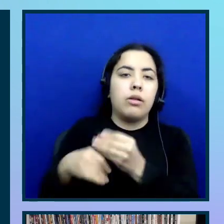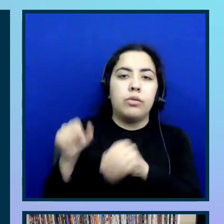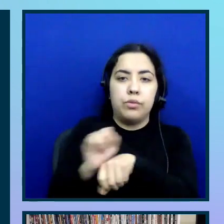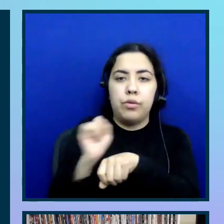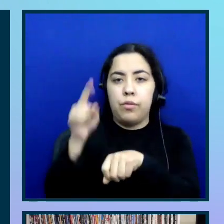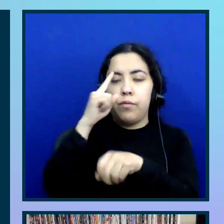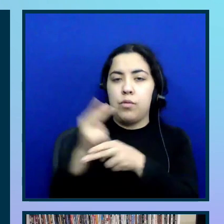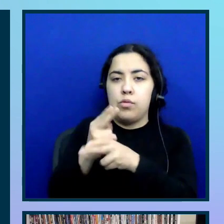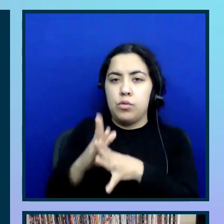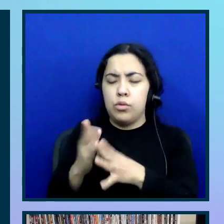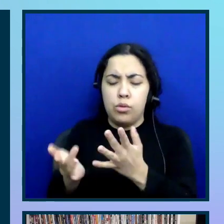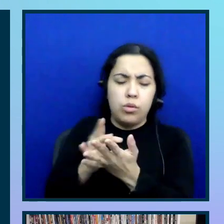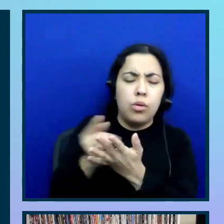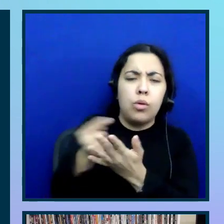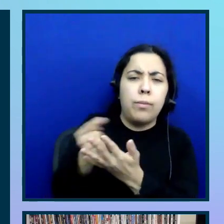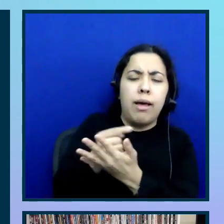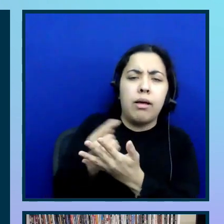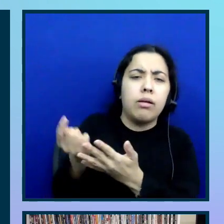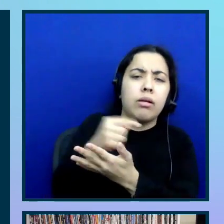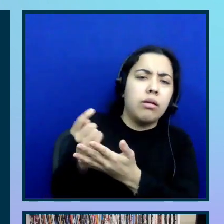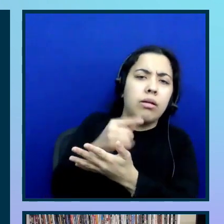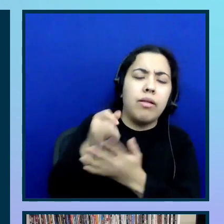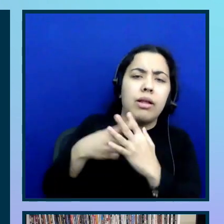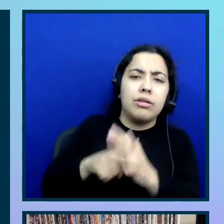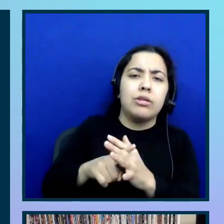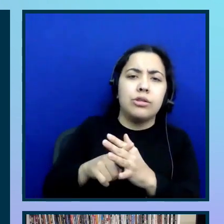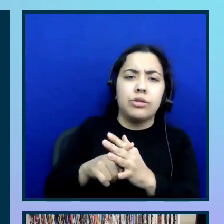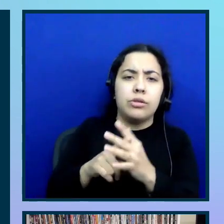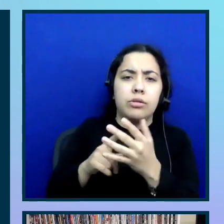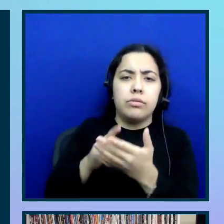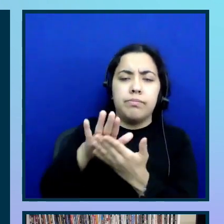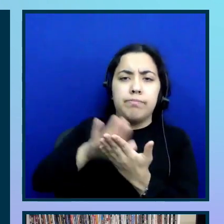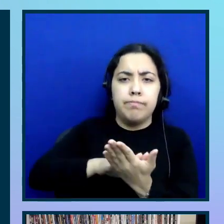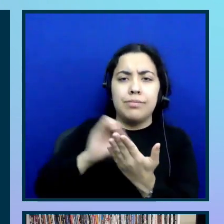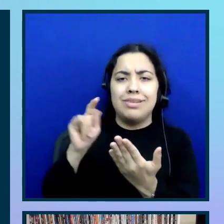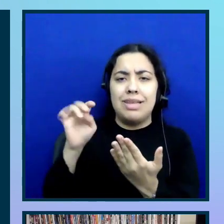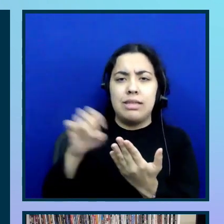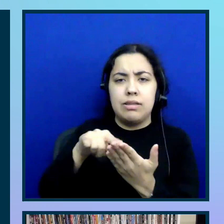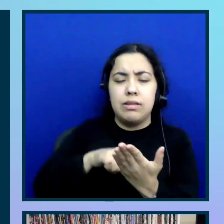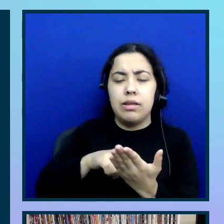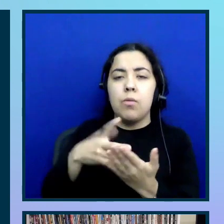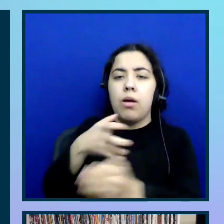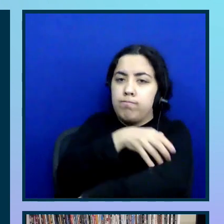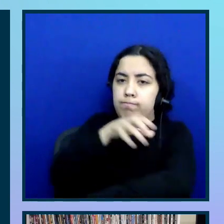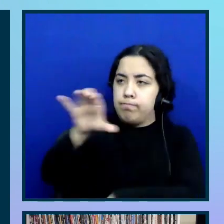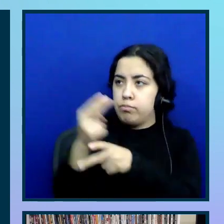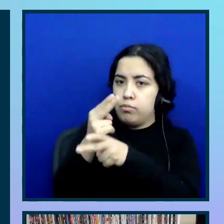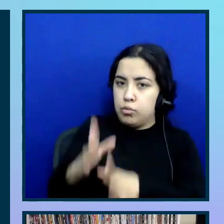and go back to that initial state. So the idea is to give power to the user. We want to inform the user